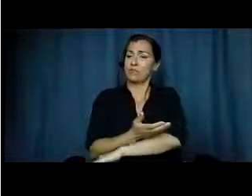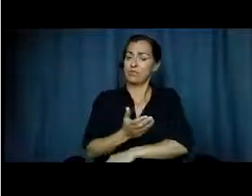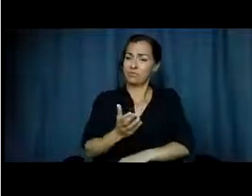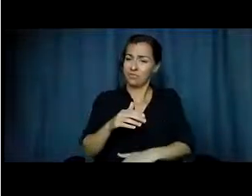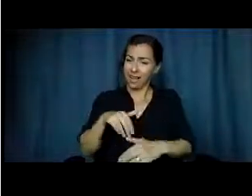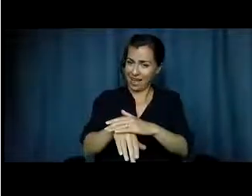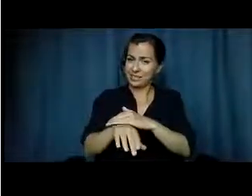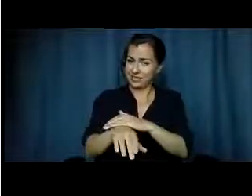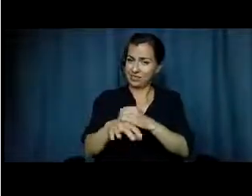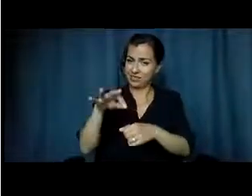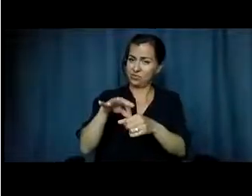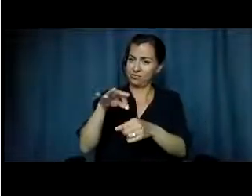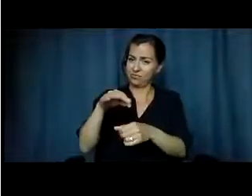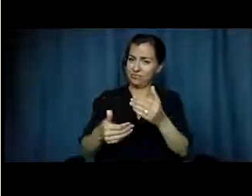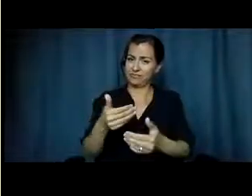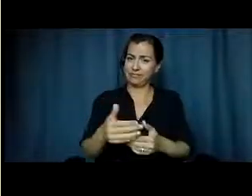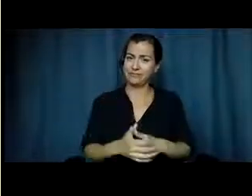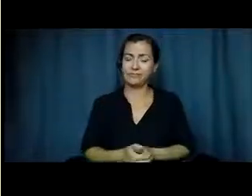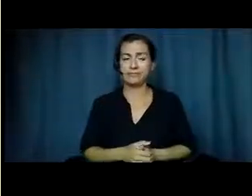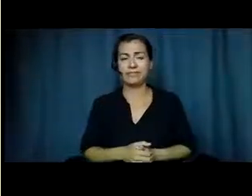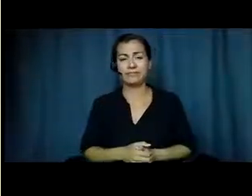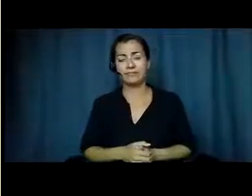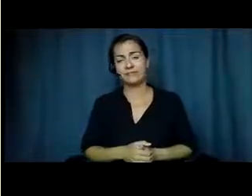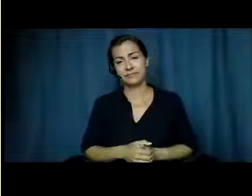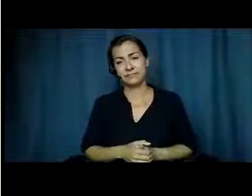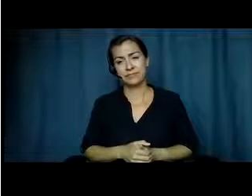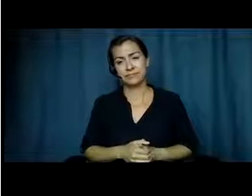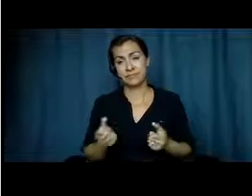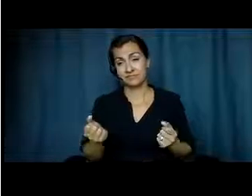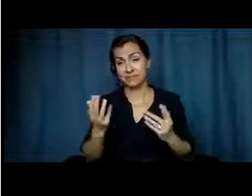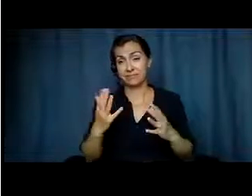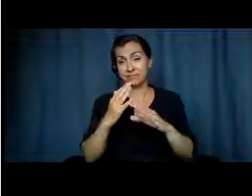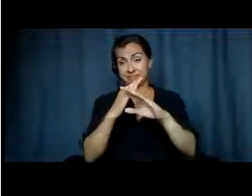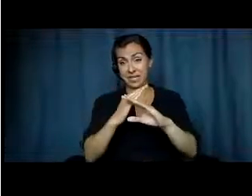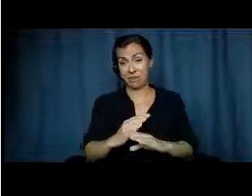for voters who are blind or low vision, and